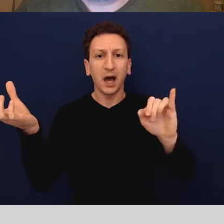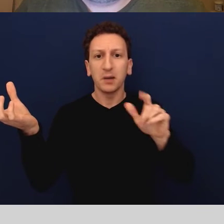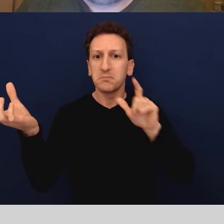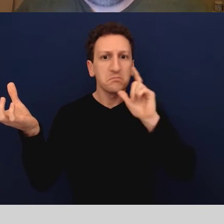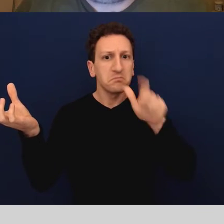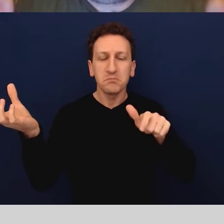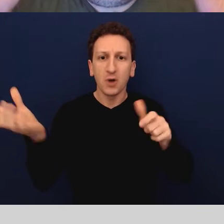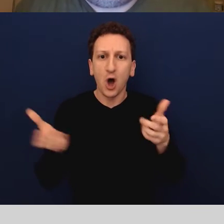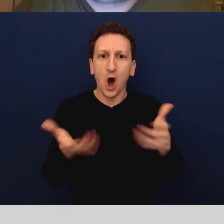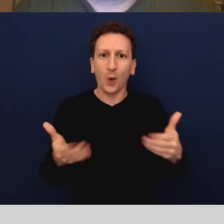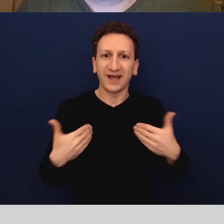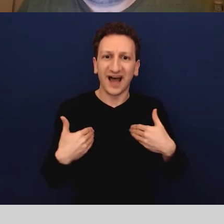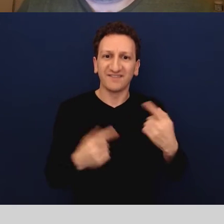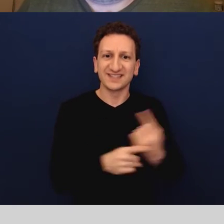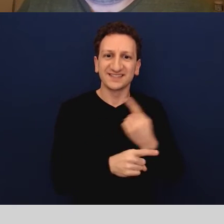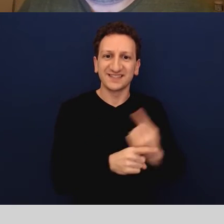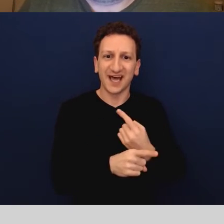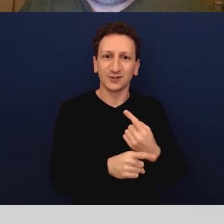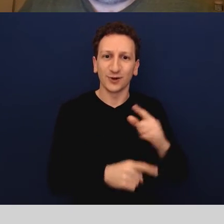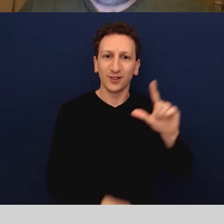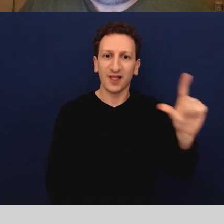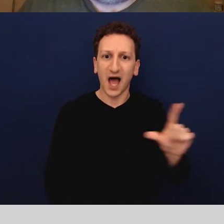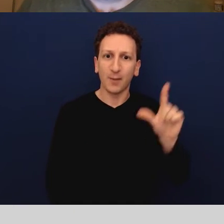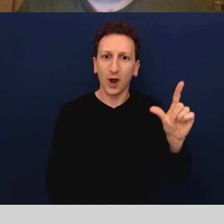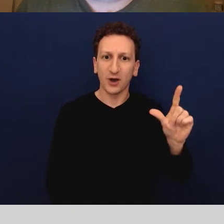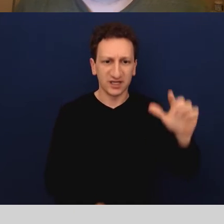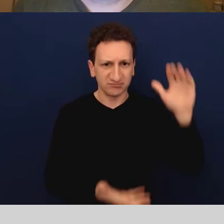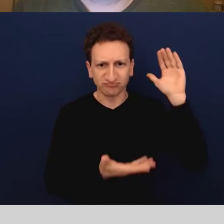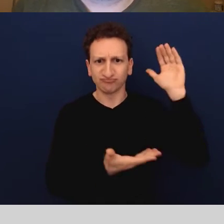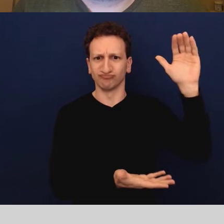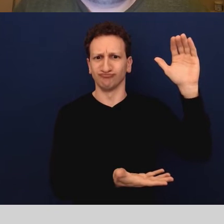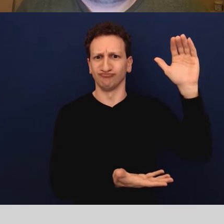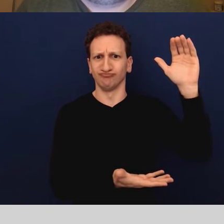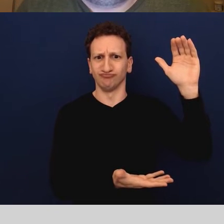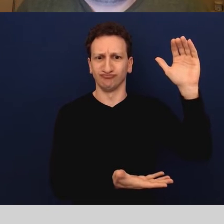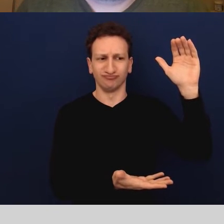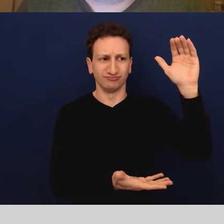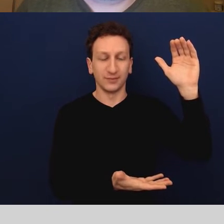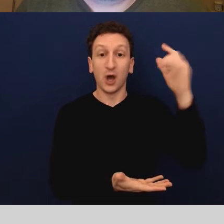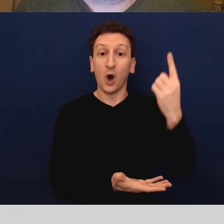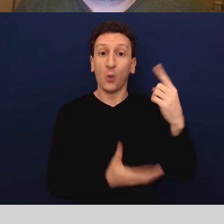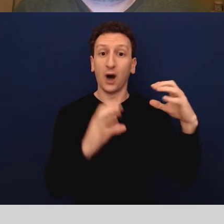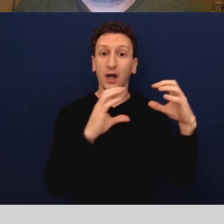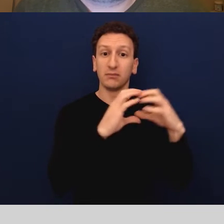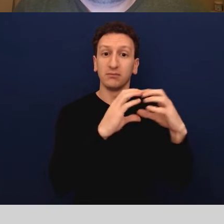which is a great sun library. And in the sun library, it has a pretty cool module called functions.